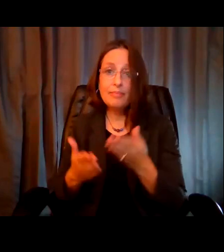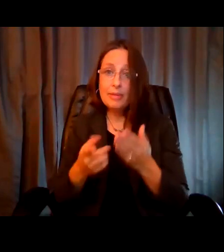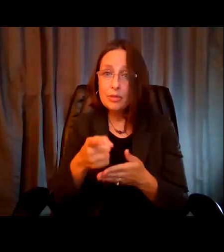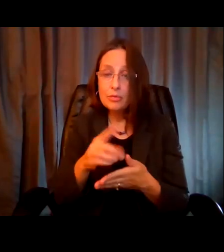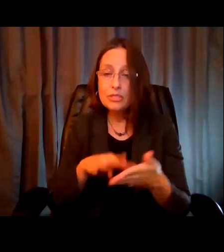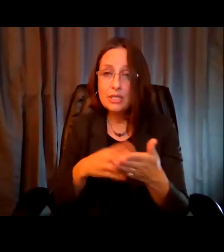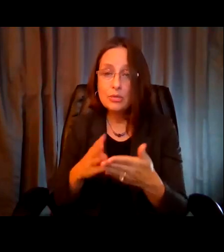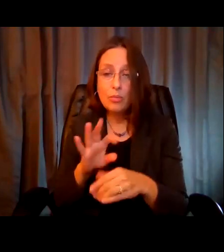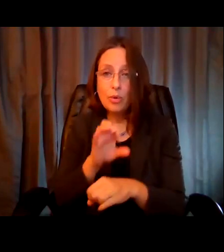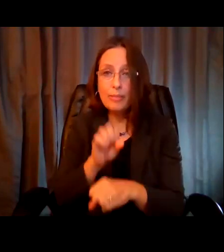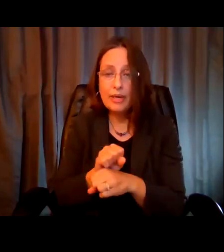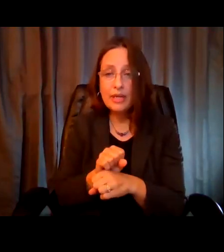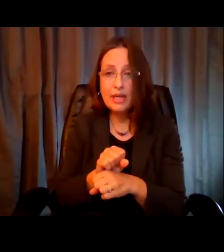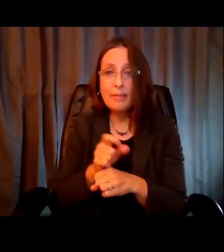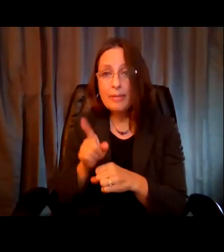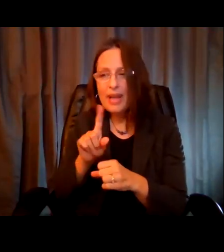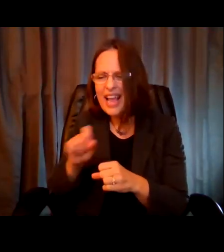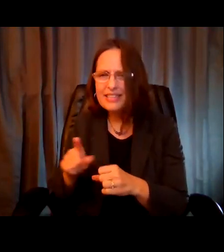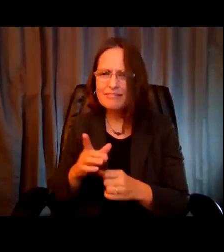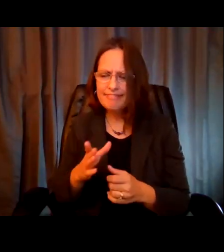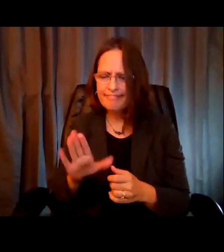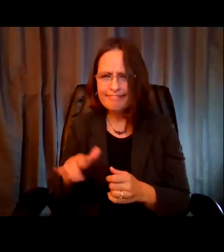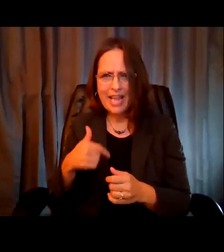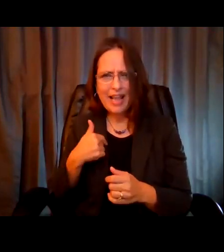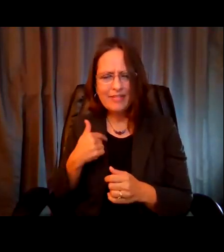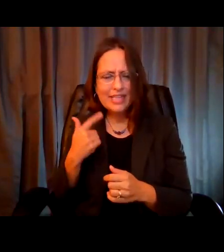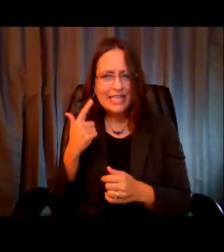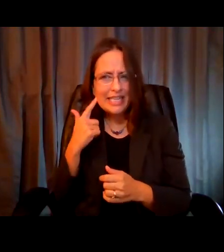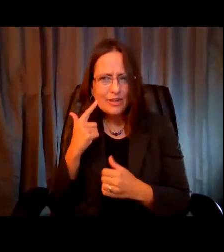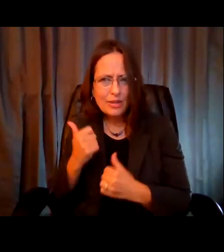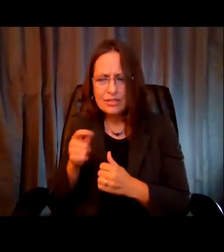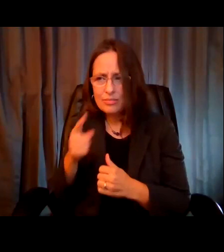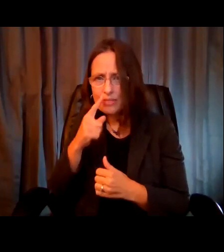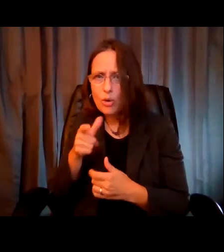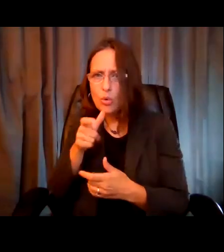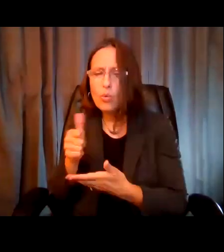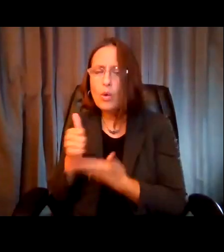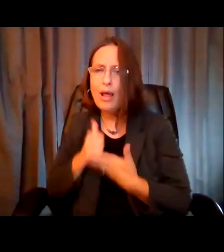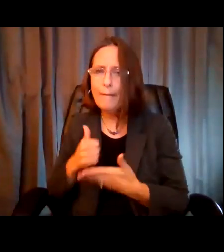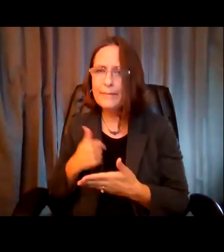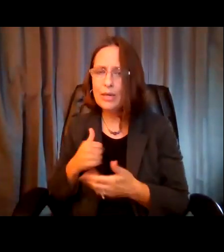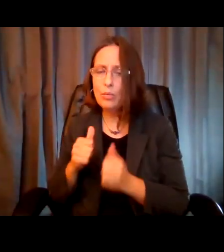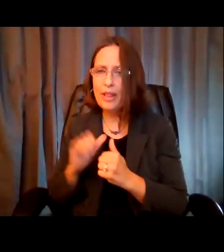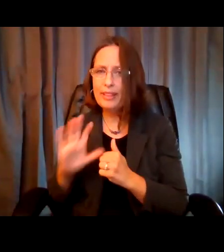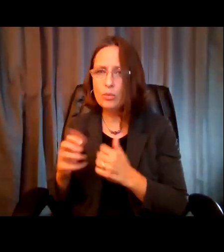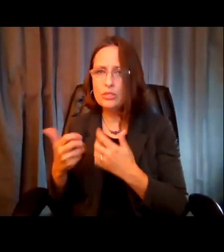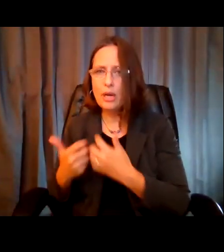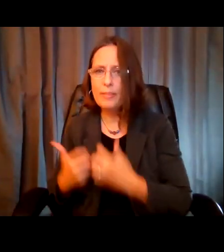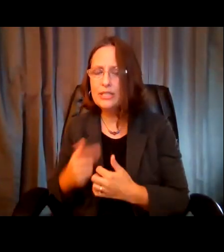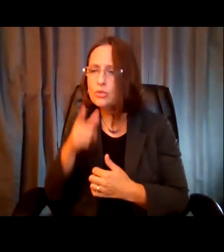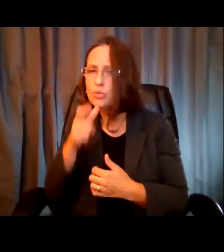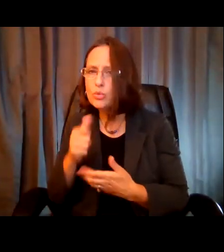I understood everything. Can I connect with someone later this week? I'd suggest you specify